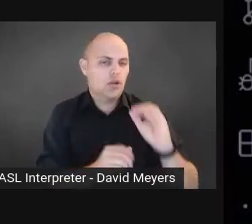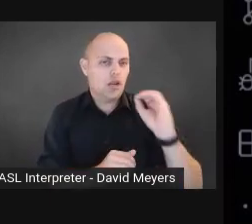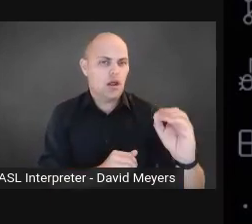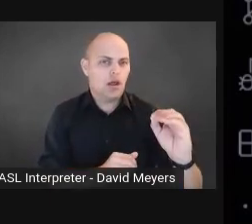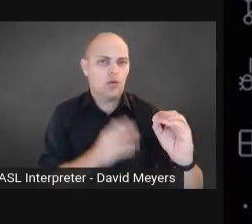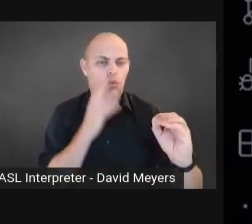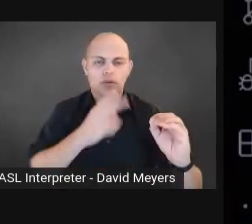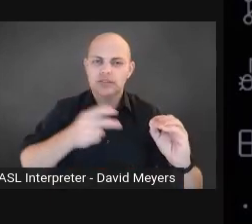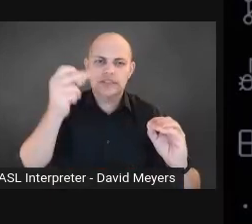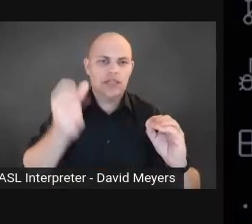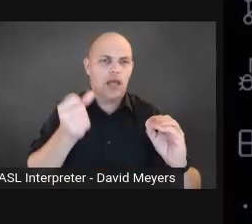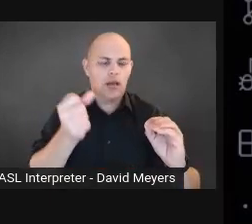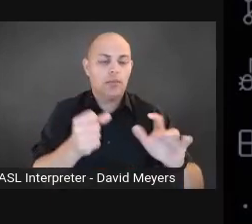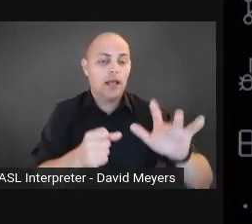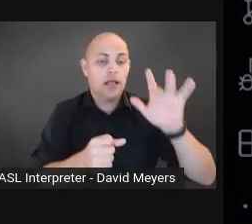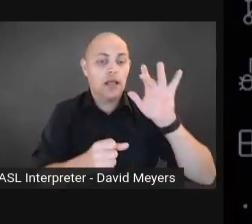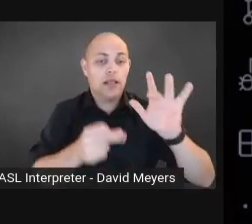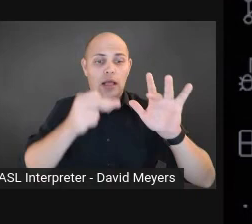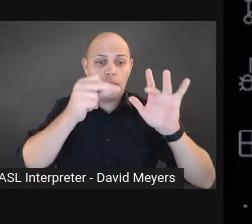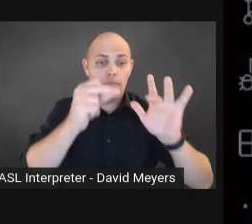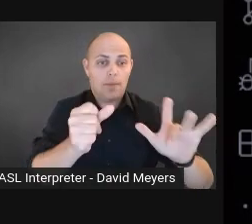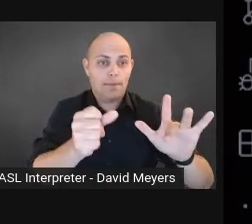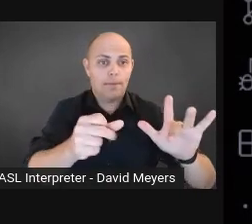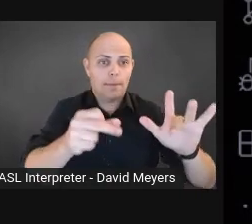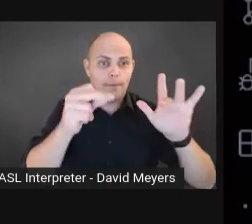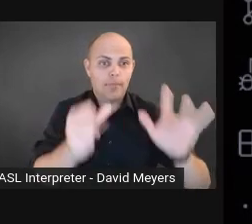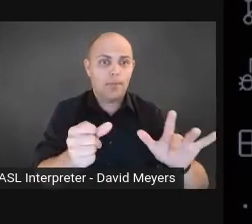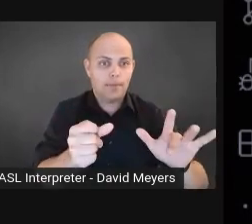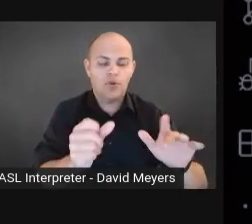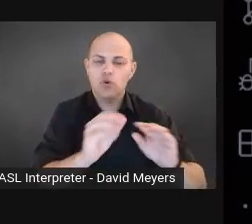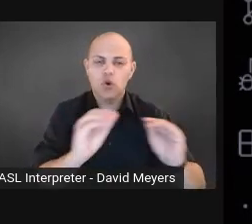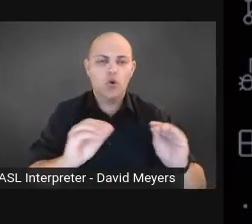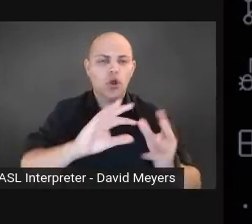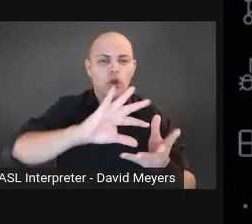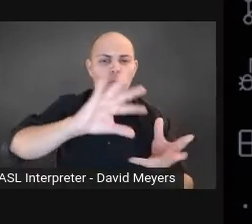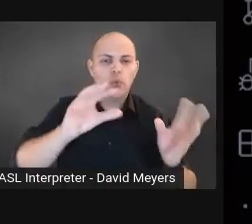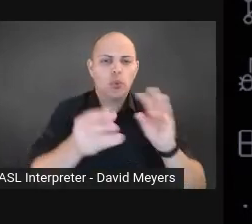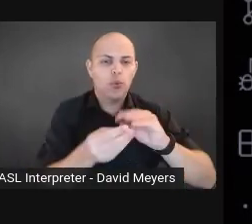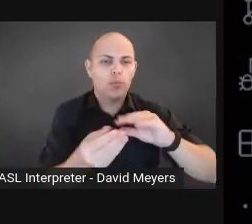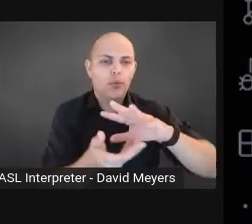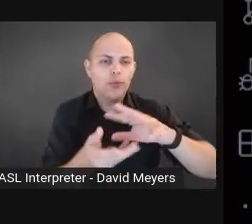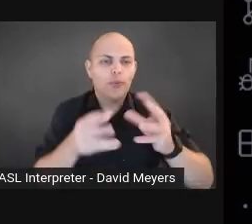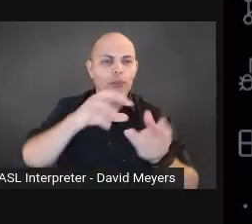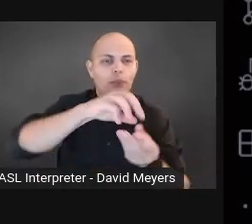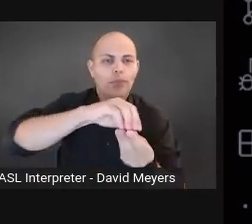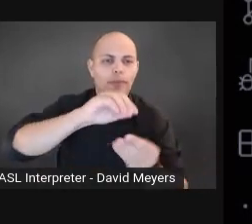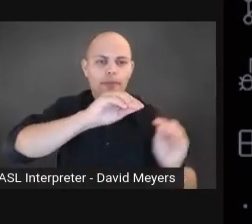whenever people activate it. And that way they won't have any potentially triggering animations.